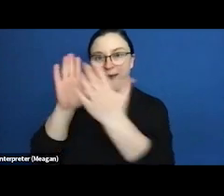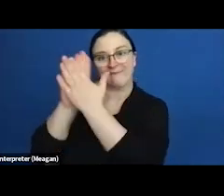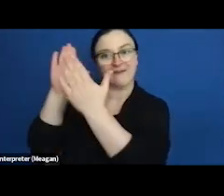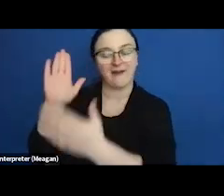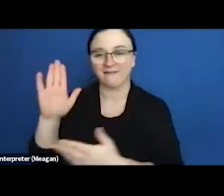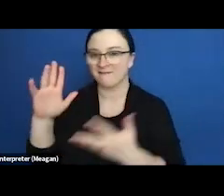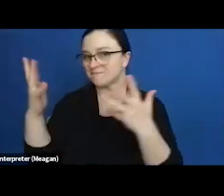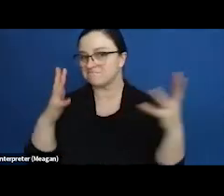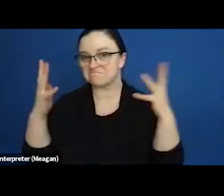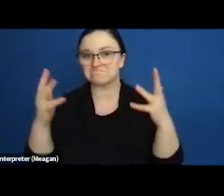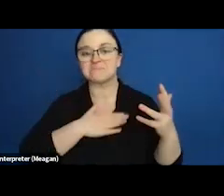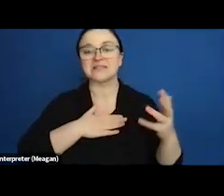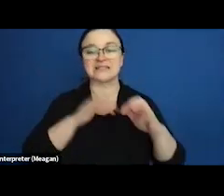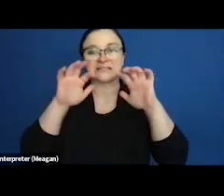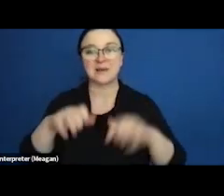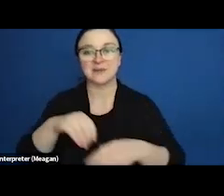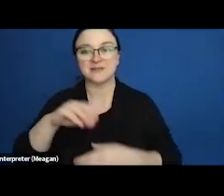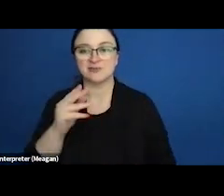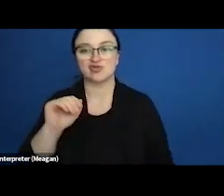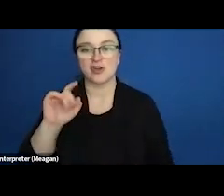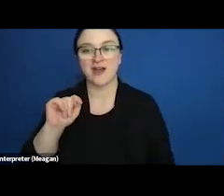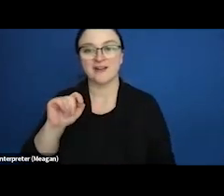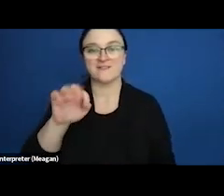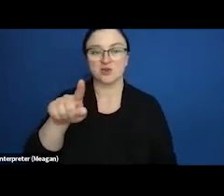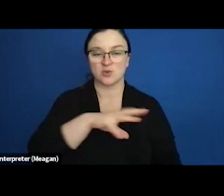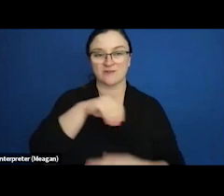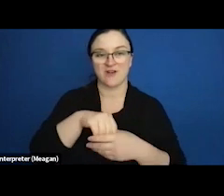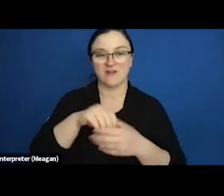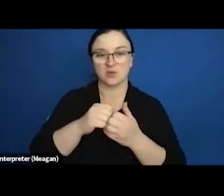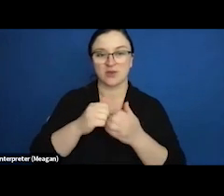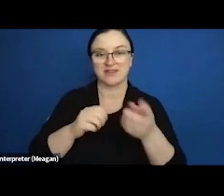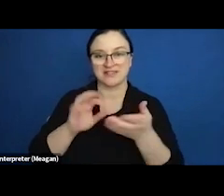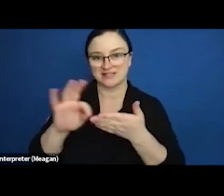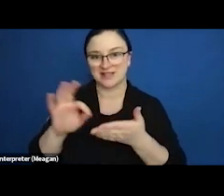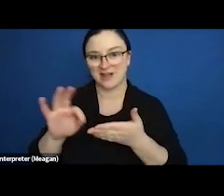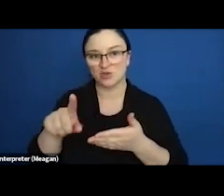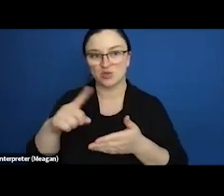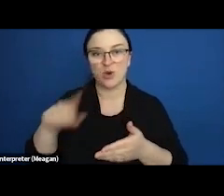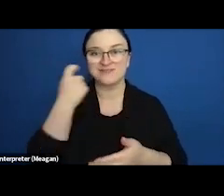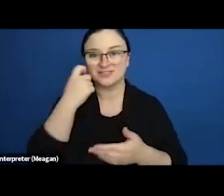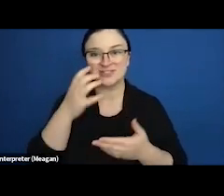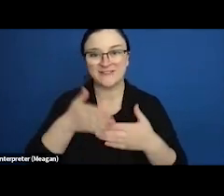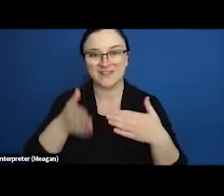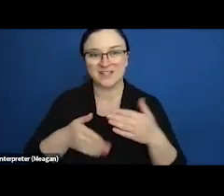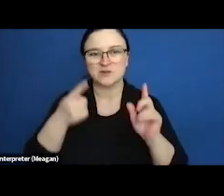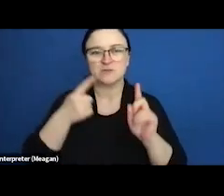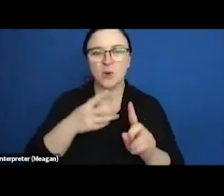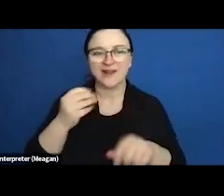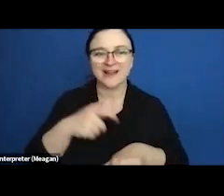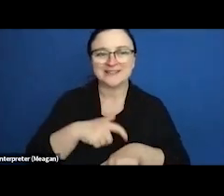if you participate in this Point-in-Time Count that you all just finished a matter of weeks ago.